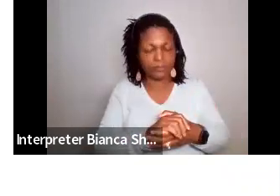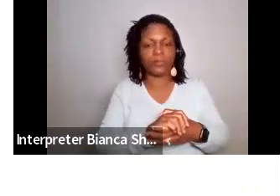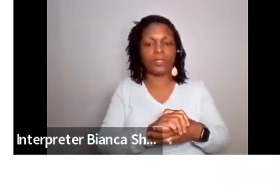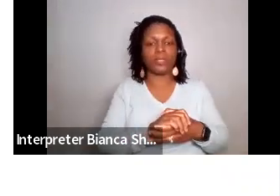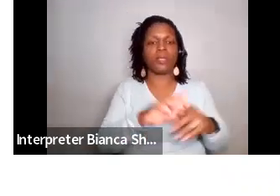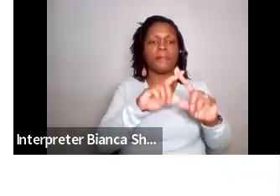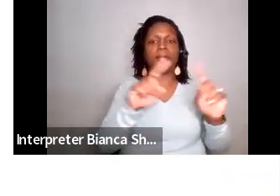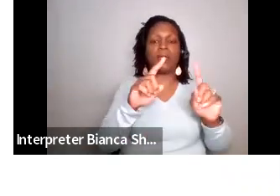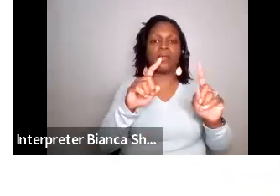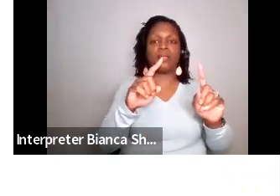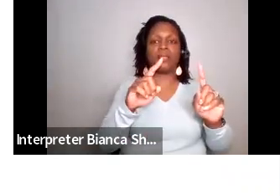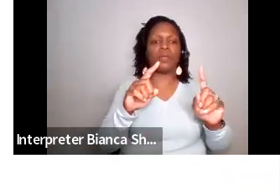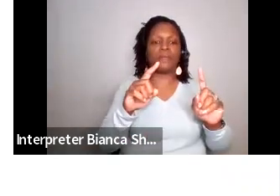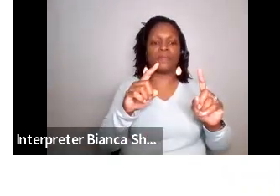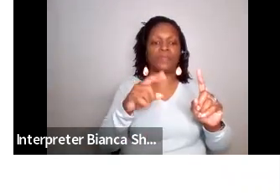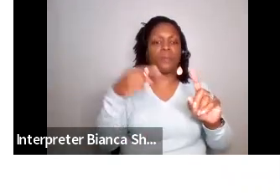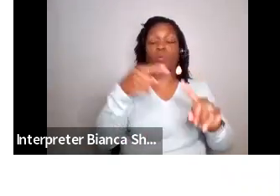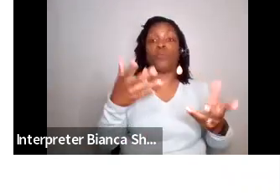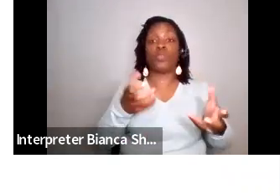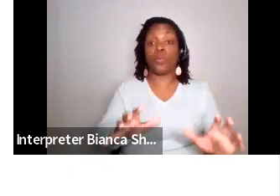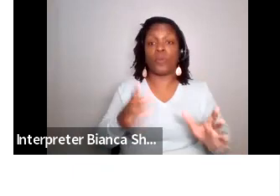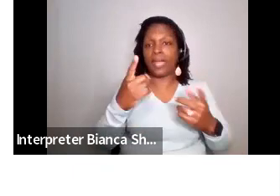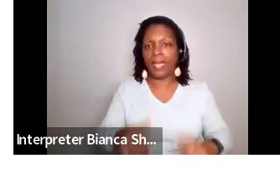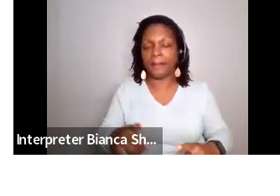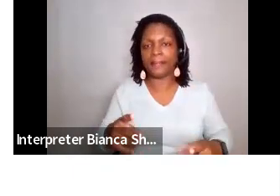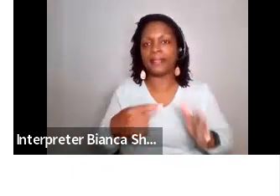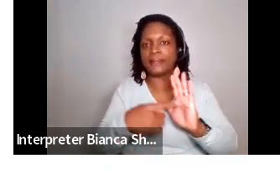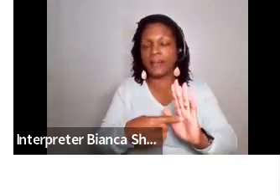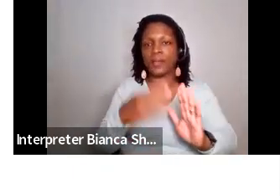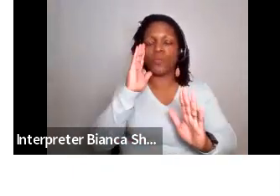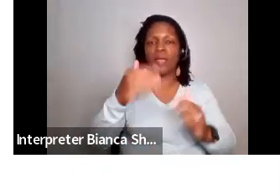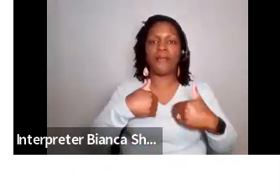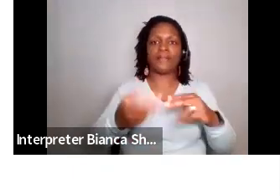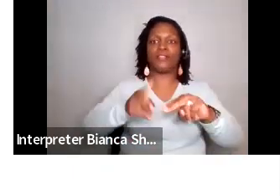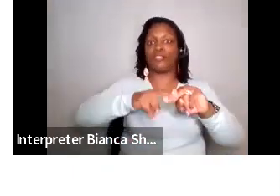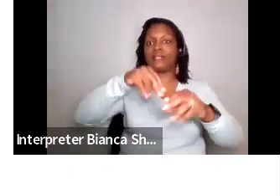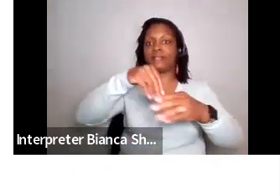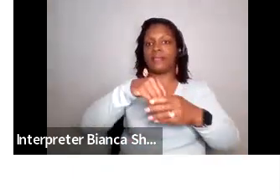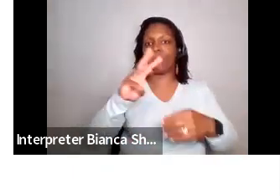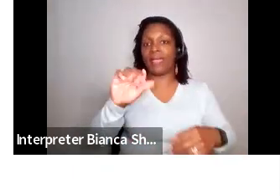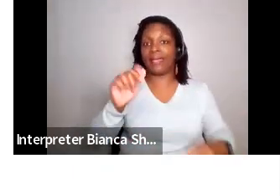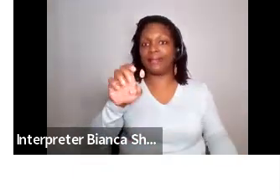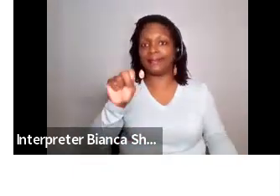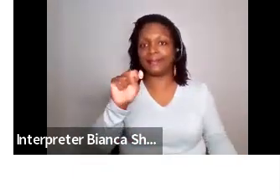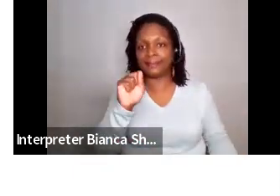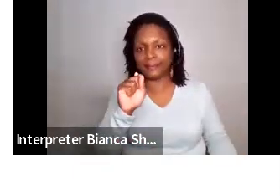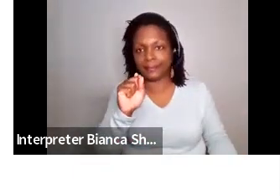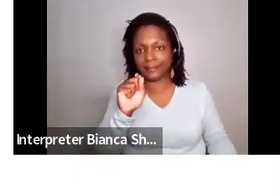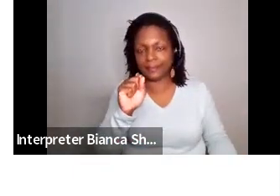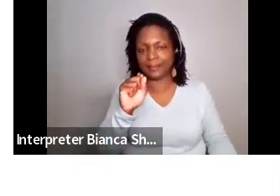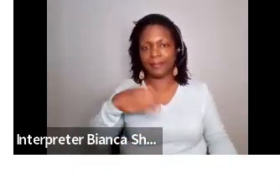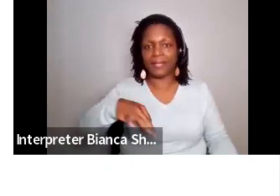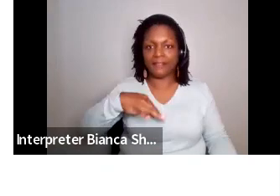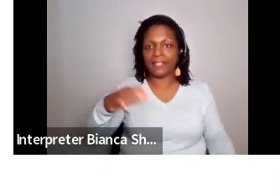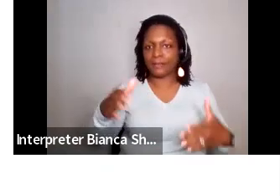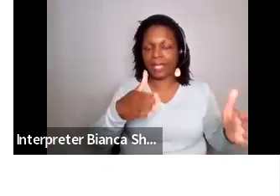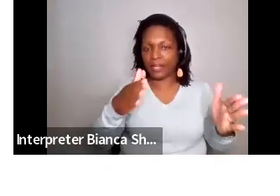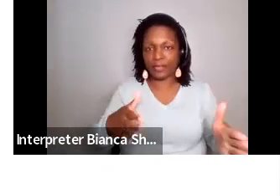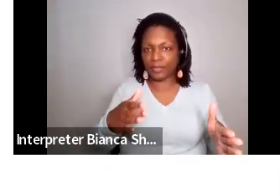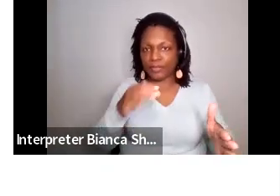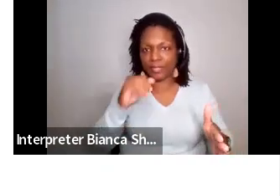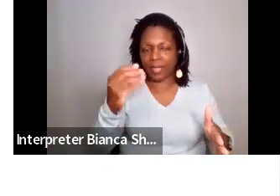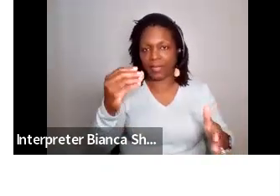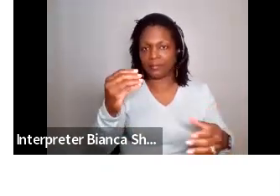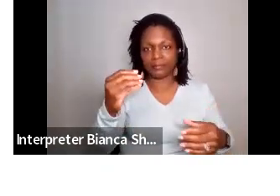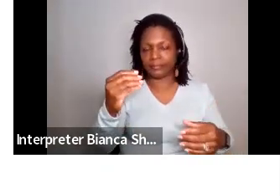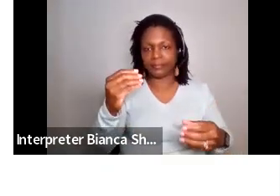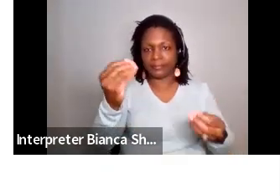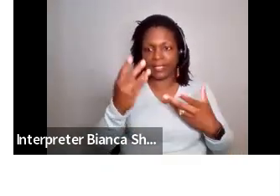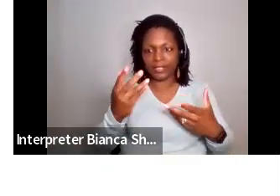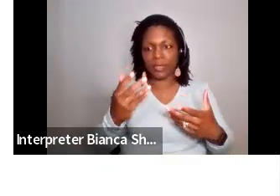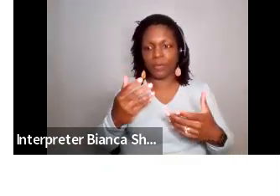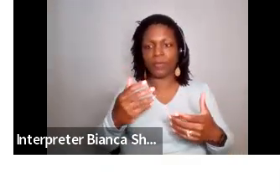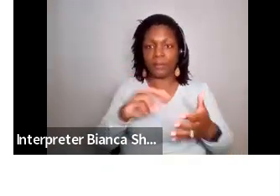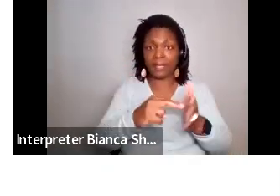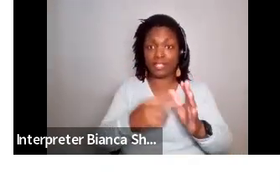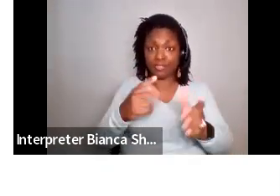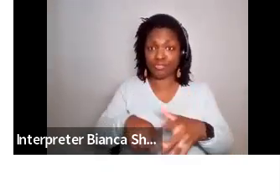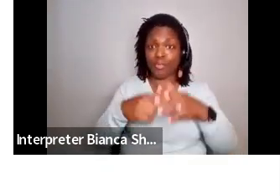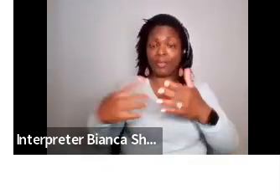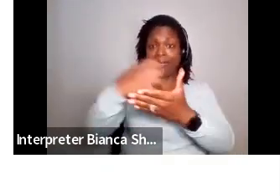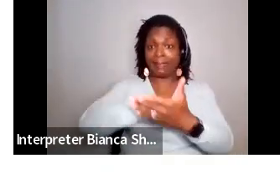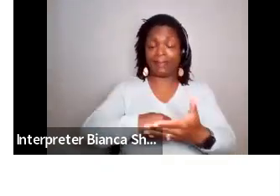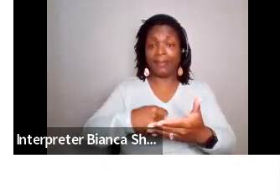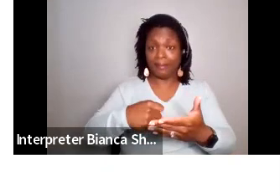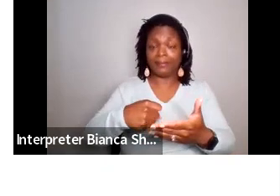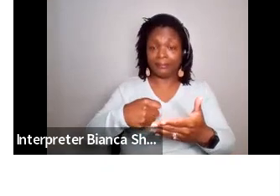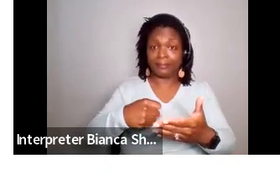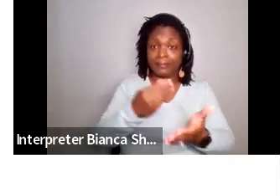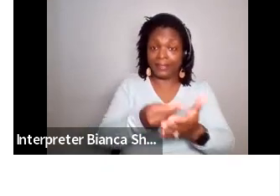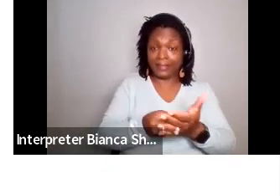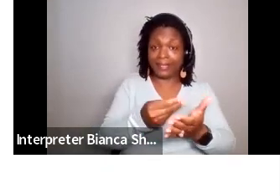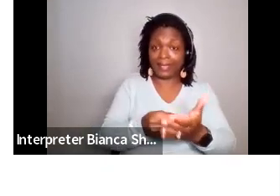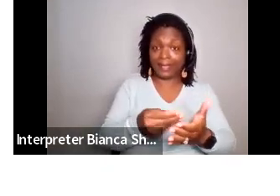Okay what we don't want to have happen is for example there's an increase in, and wages We were not as beneficial planners informed of that the individual begins to earn at a level of income that it's is considered